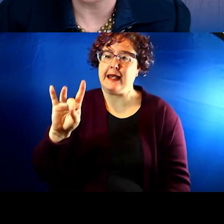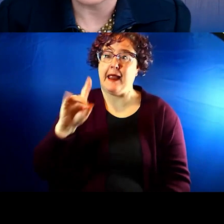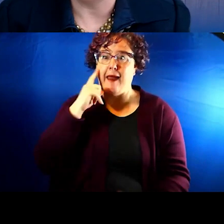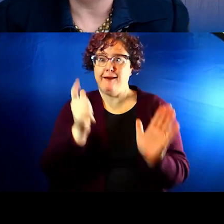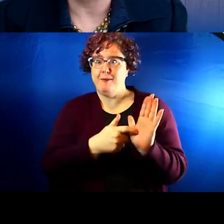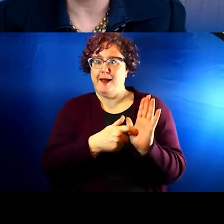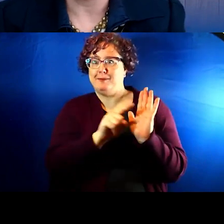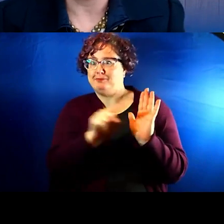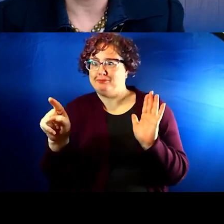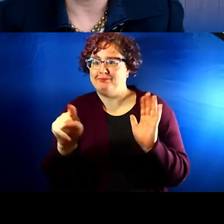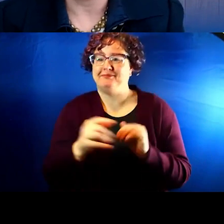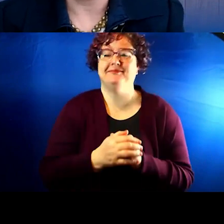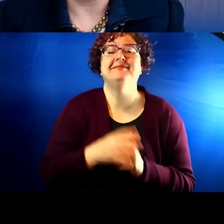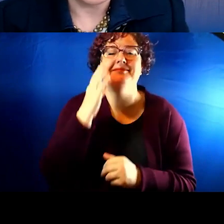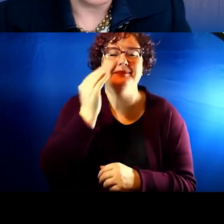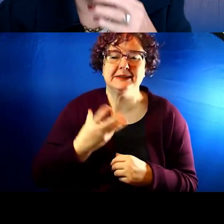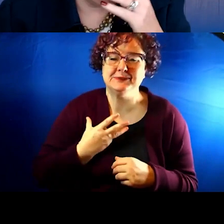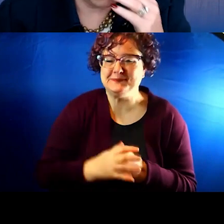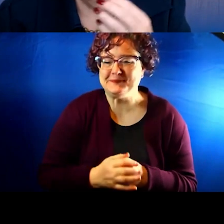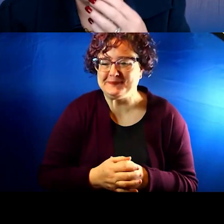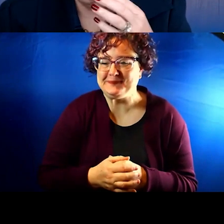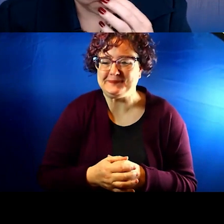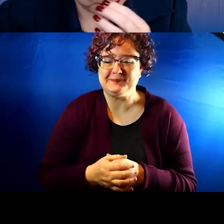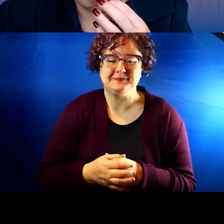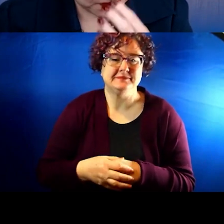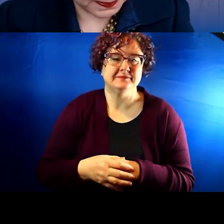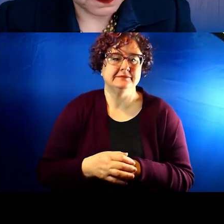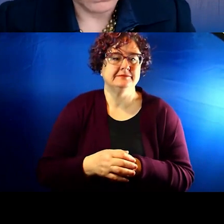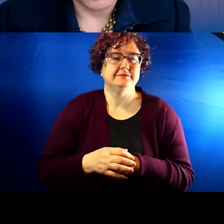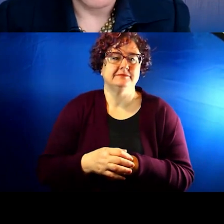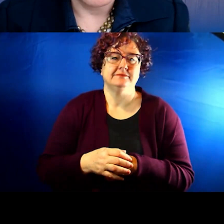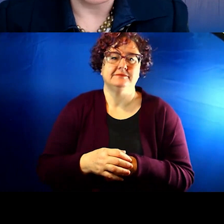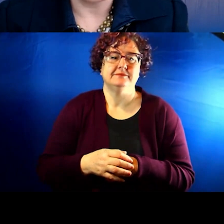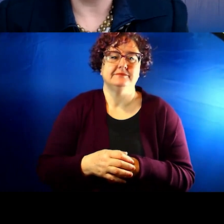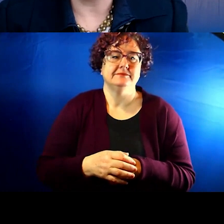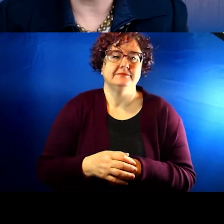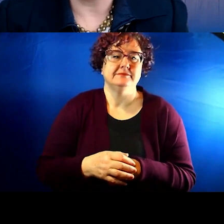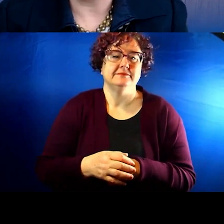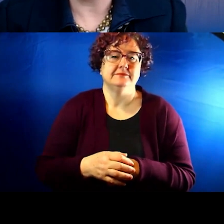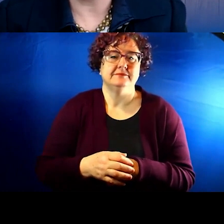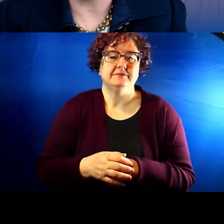LET US KNOW. ALL RIGHT. JUST A QUICK NOTE.